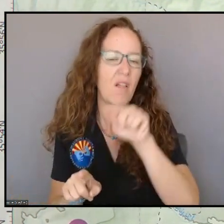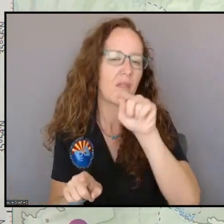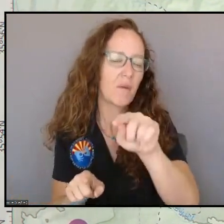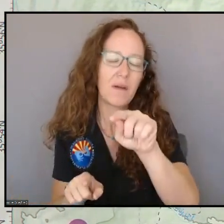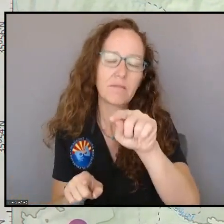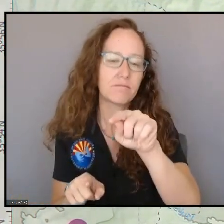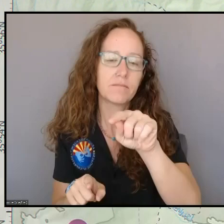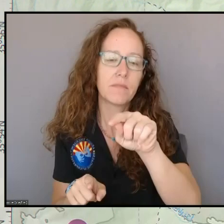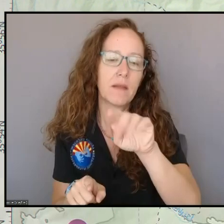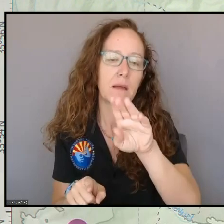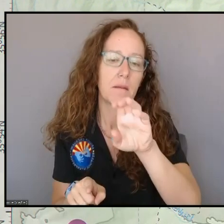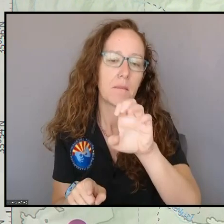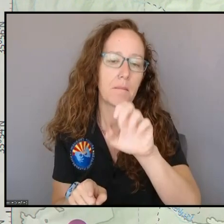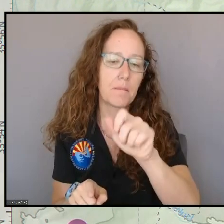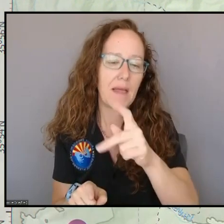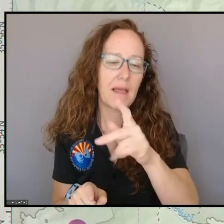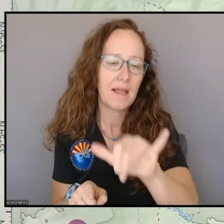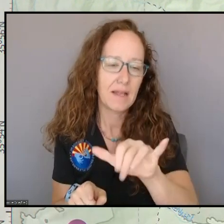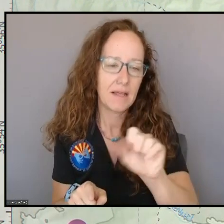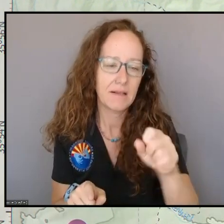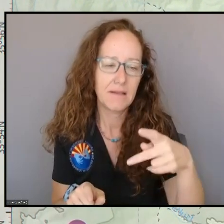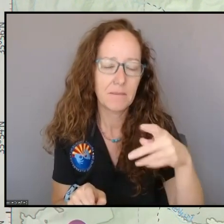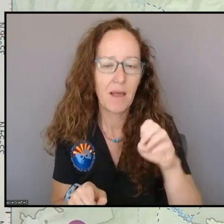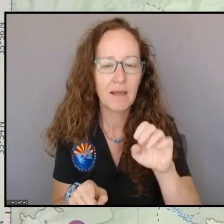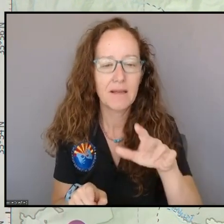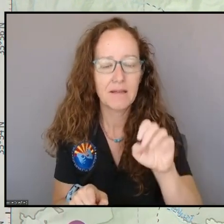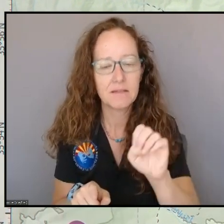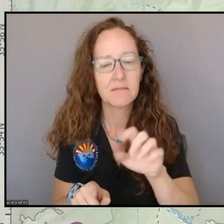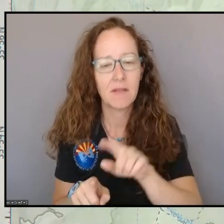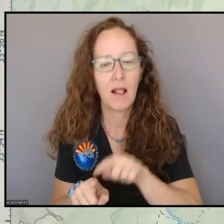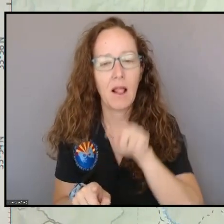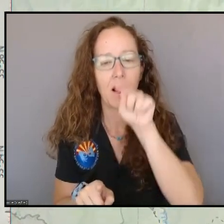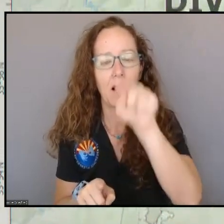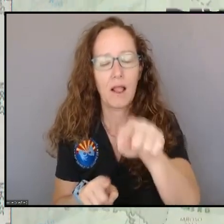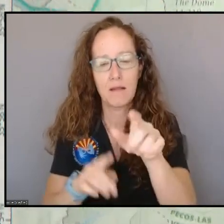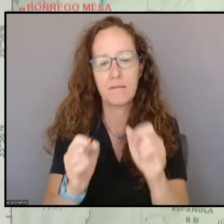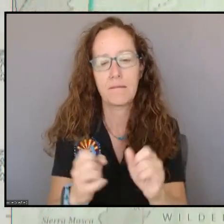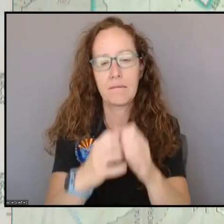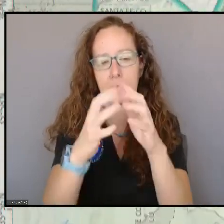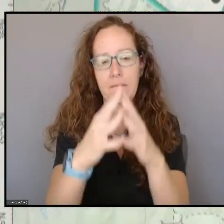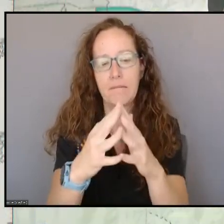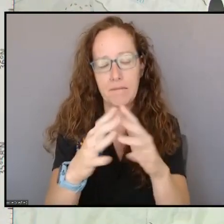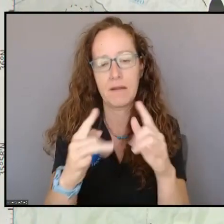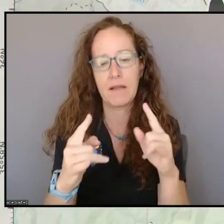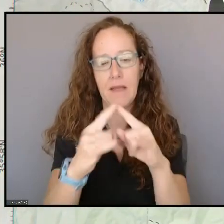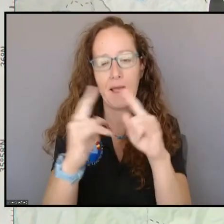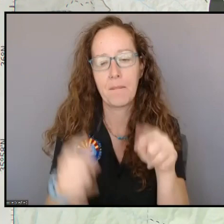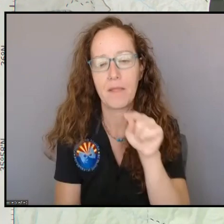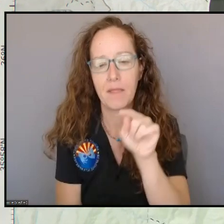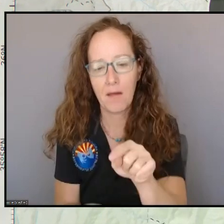then continuing on up to what we're calling 'the barrier breach', which is the divide up there. So that work is ongoing. It's continuing to put